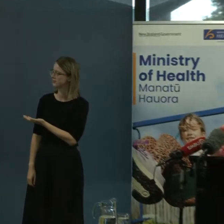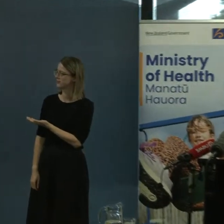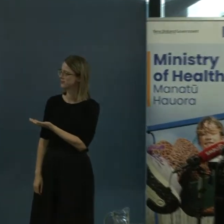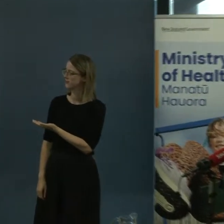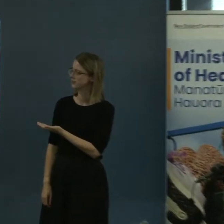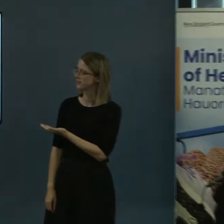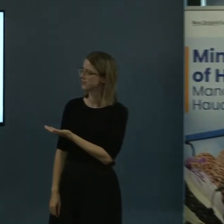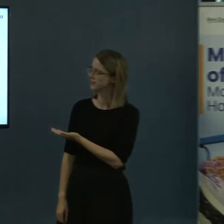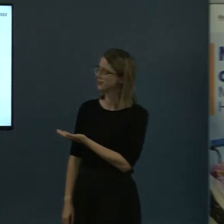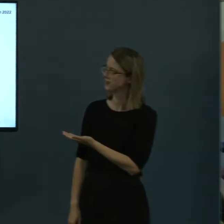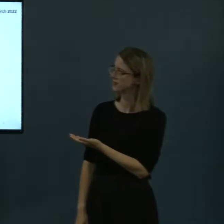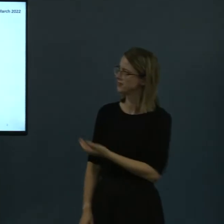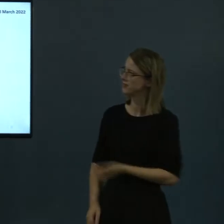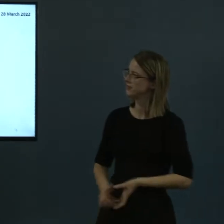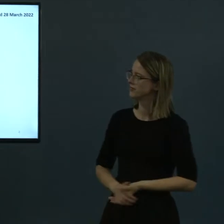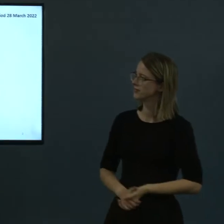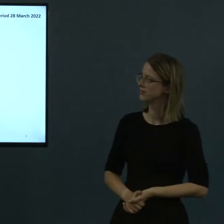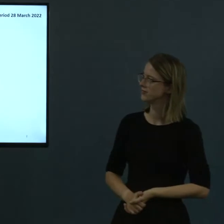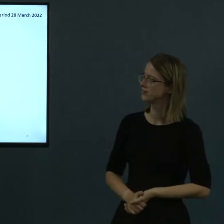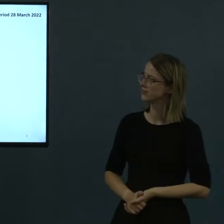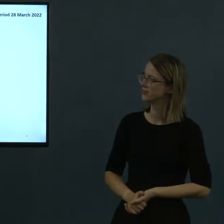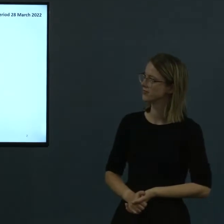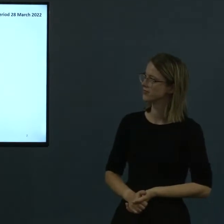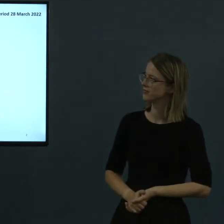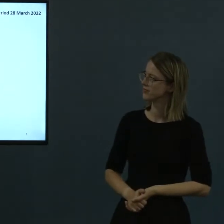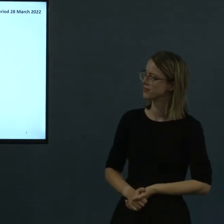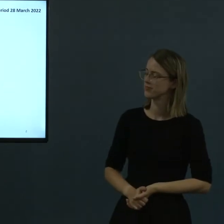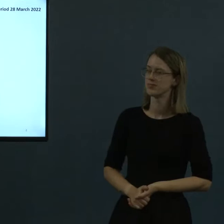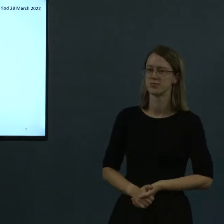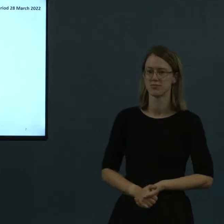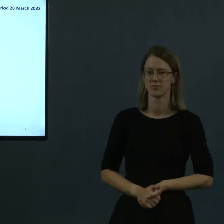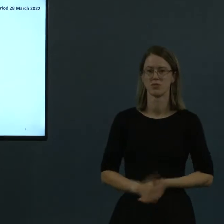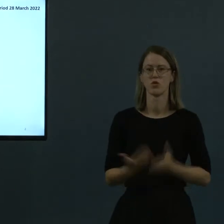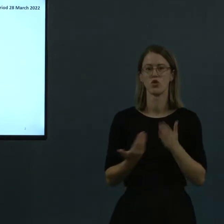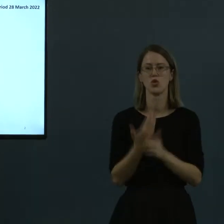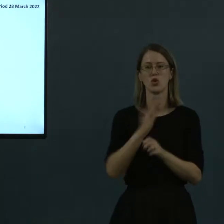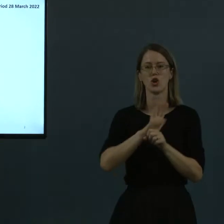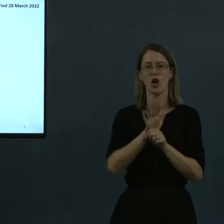been throwing you at you